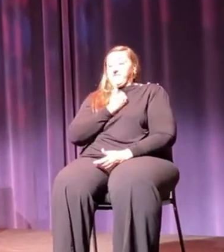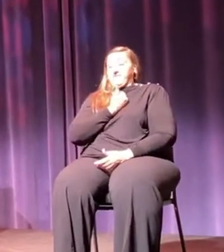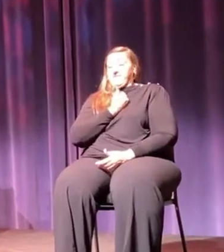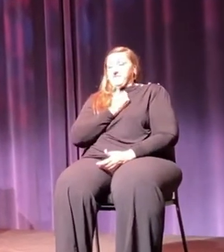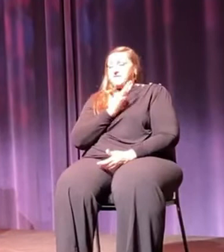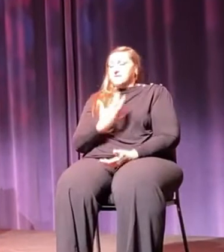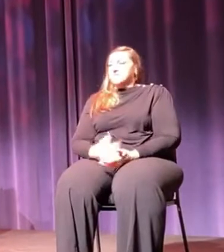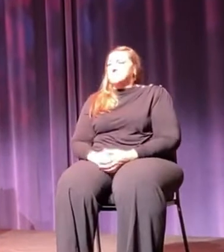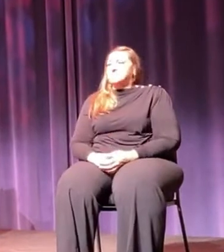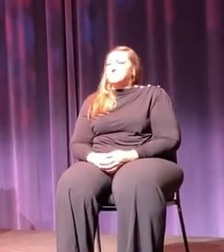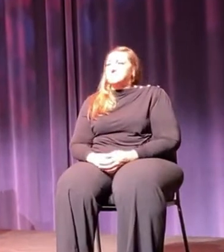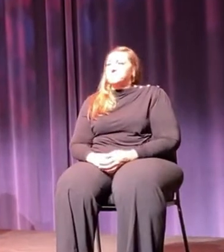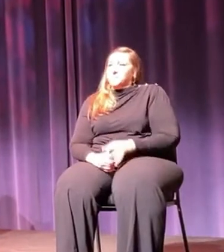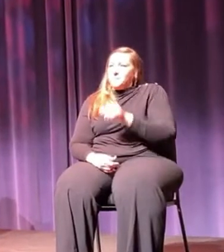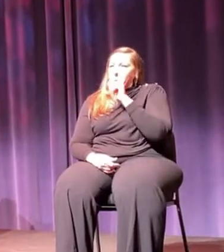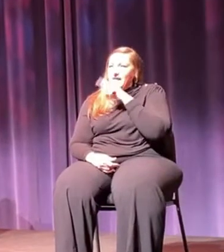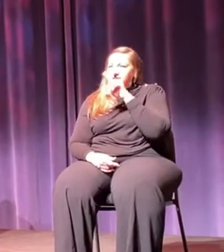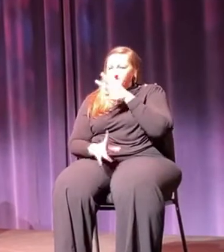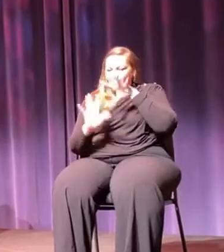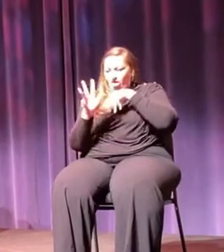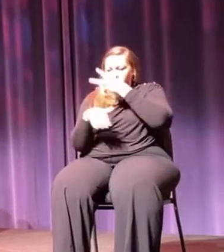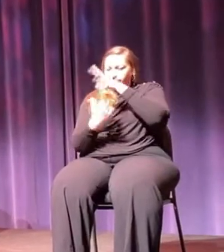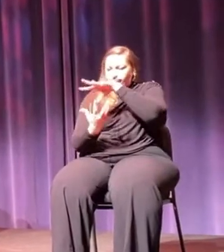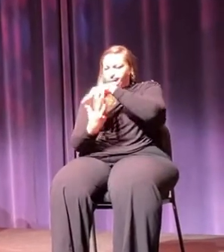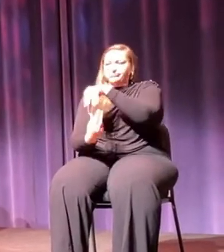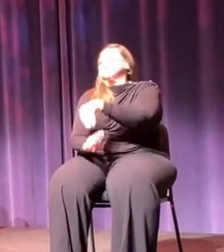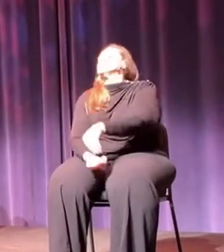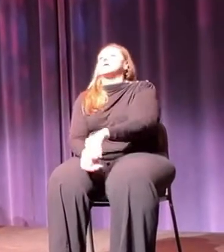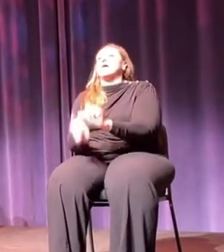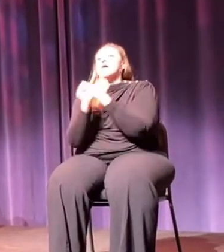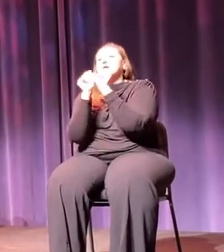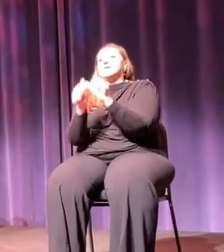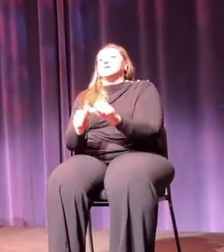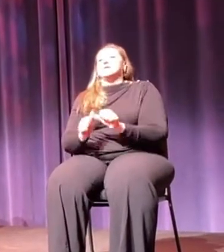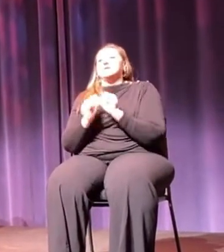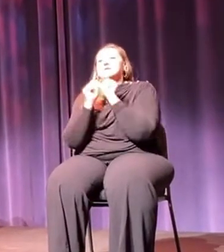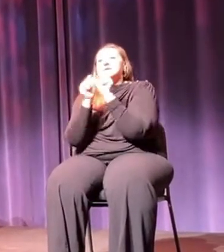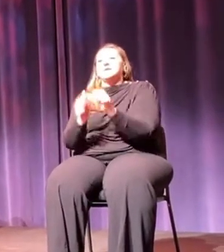This false vacuum survives as long as it possibly can,